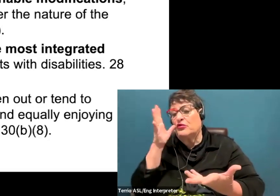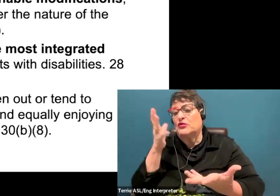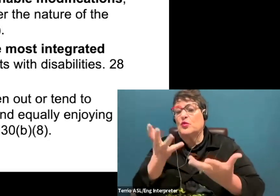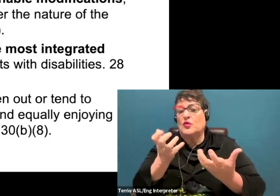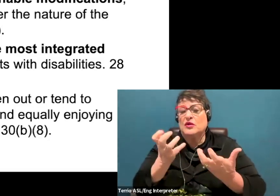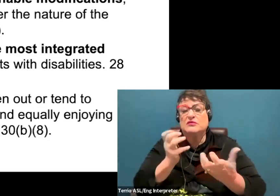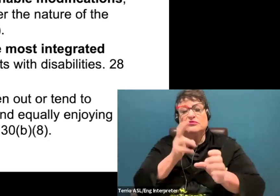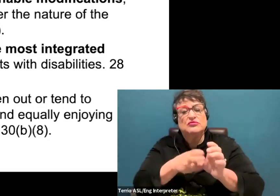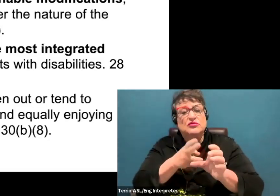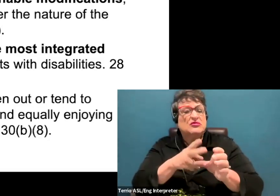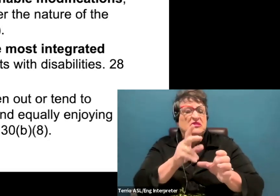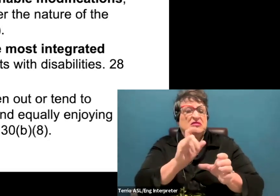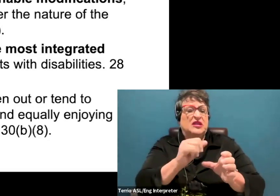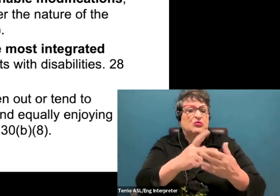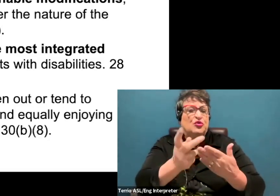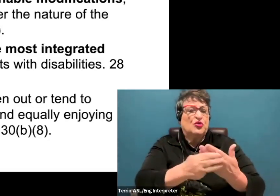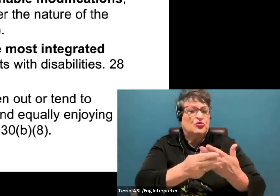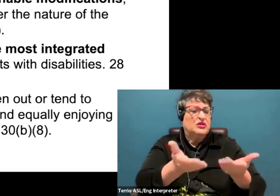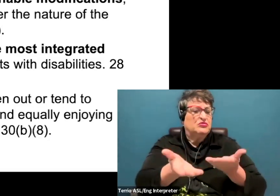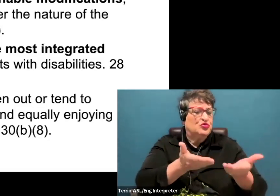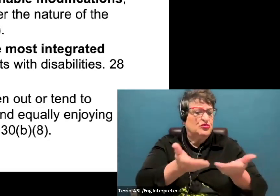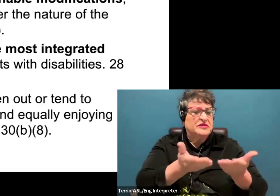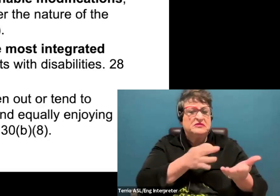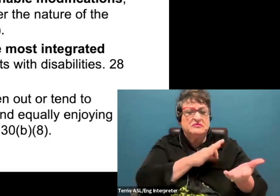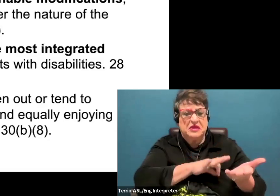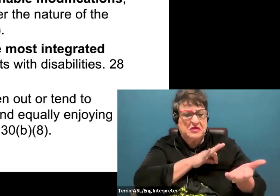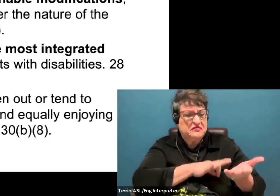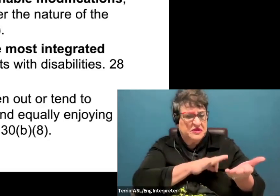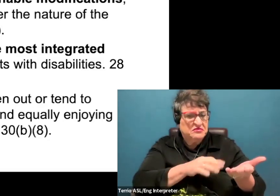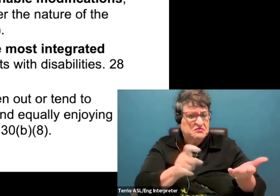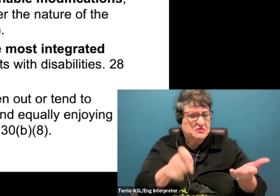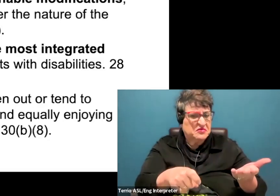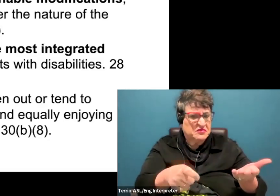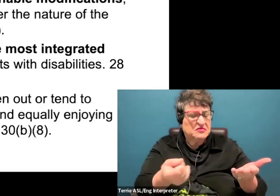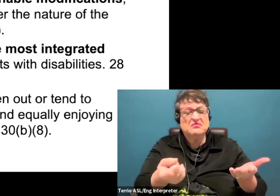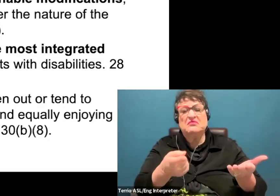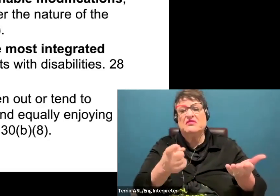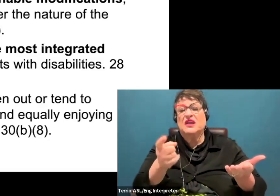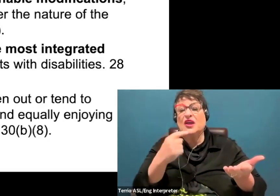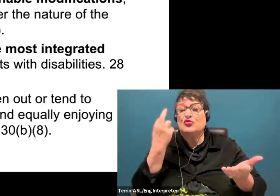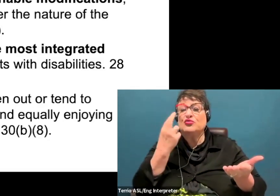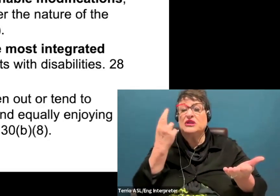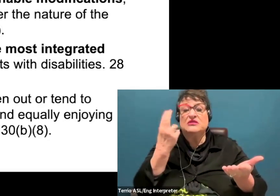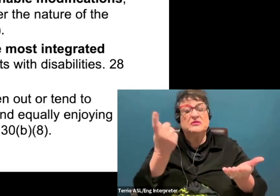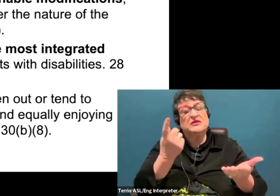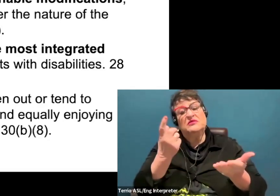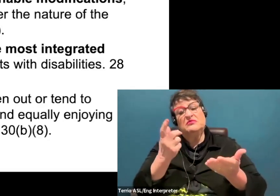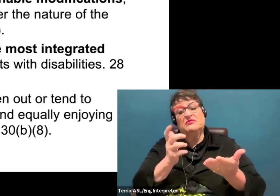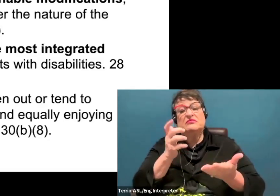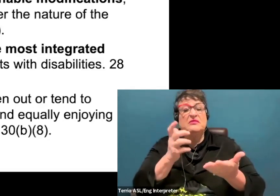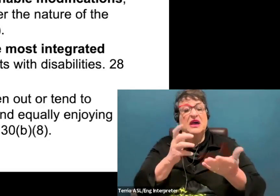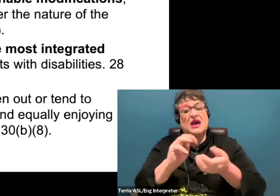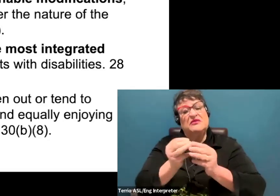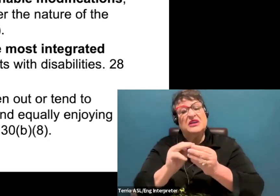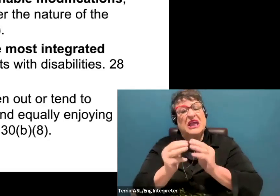that program service or benefit is again, a reasonable modification would be required, something to adapt it so that it